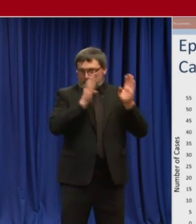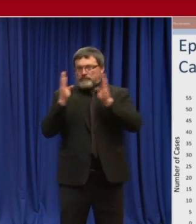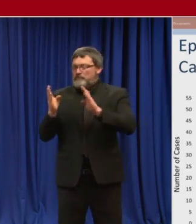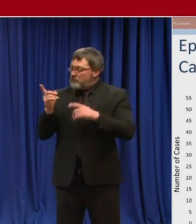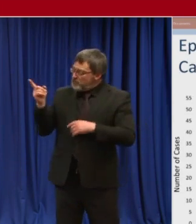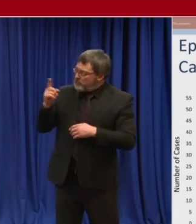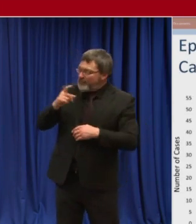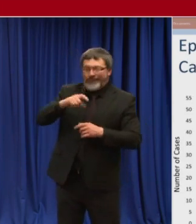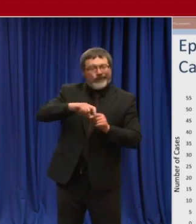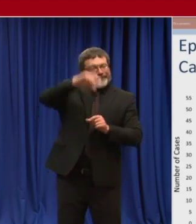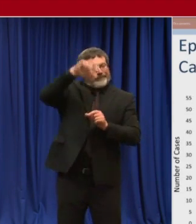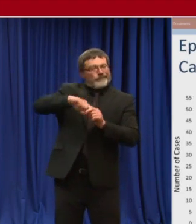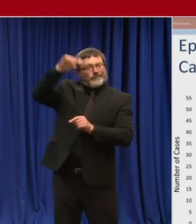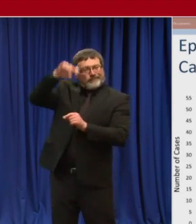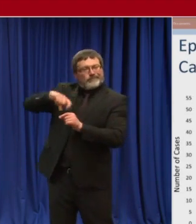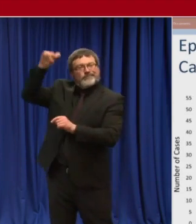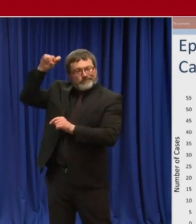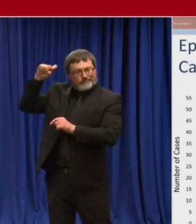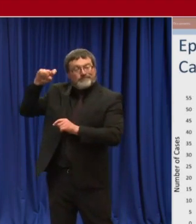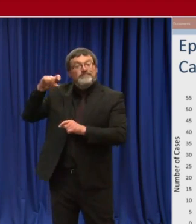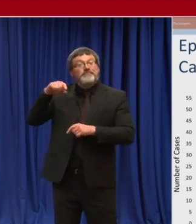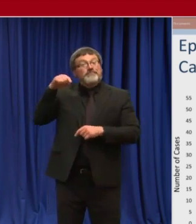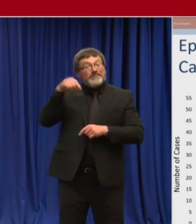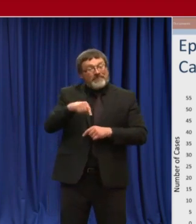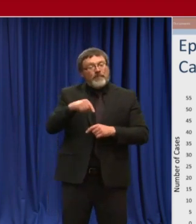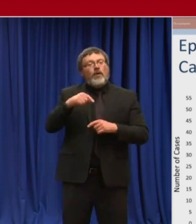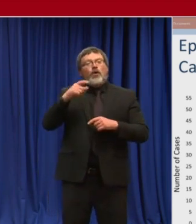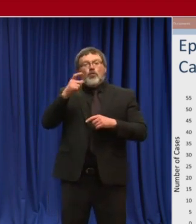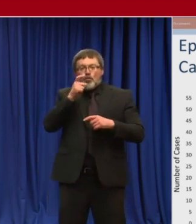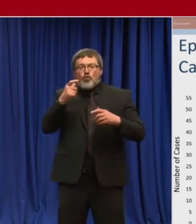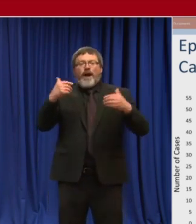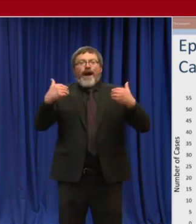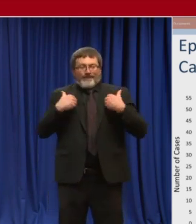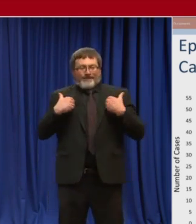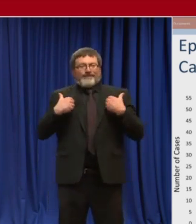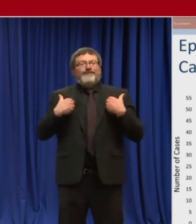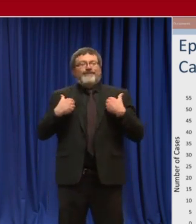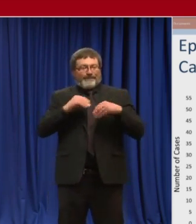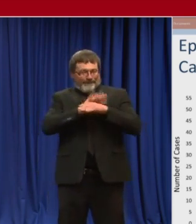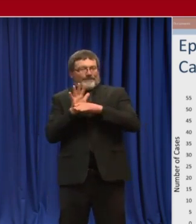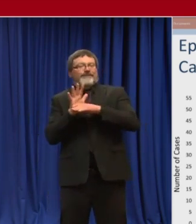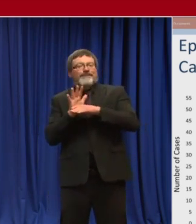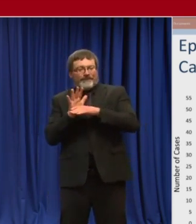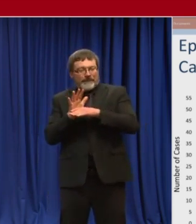THIS NEXT SLIDE IS LOOKING AT AN EPIDEMIC CURVE OF CONFIRMED COVID-19 CASES IN NEW HAMPSHIRE.